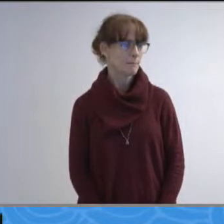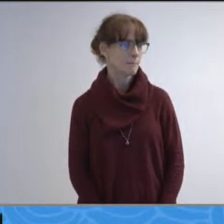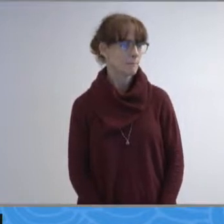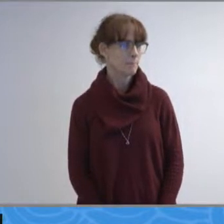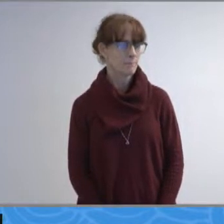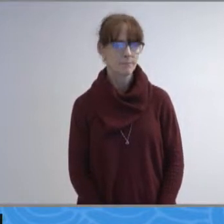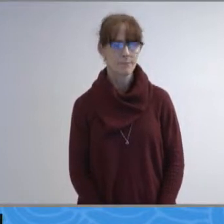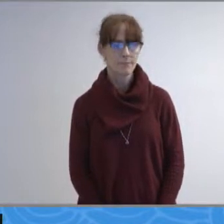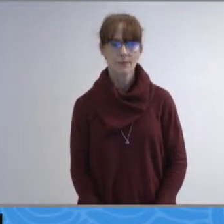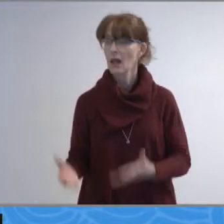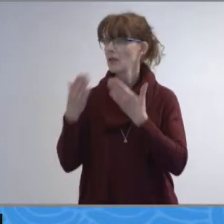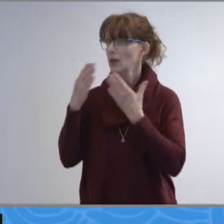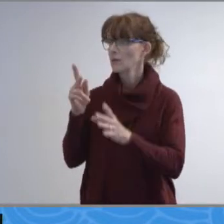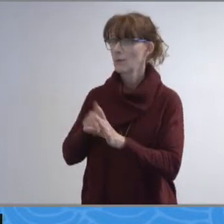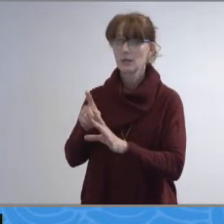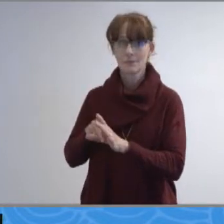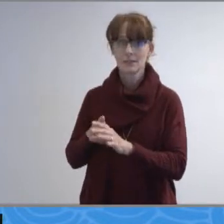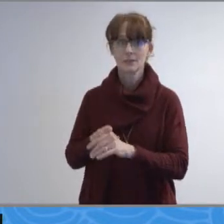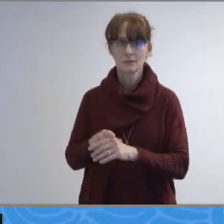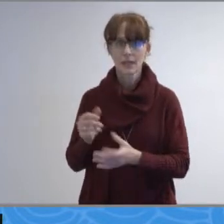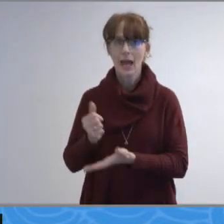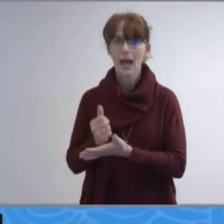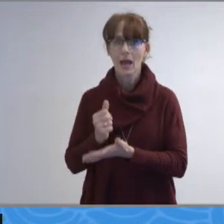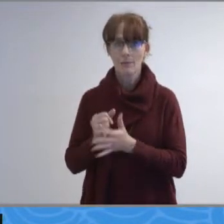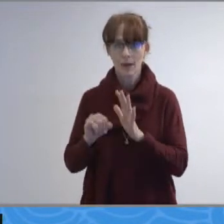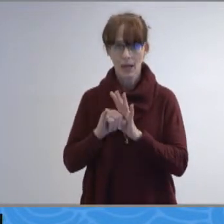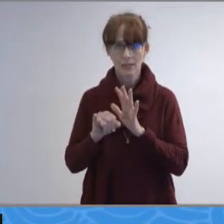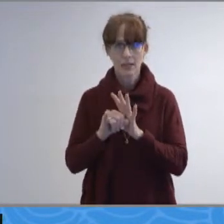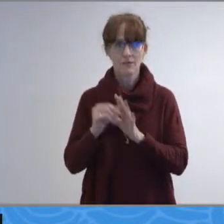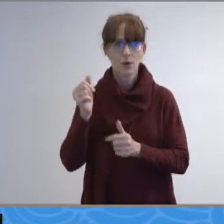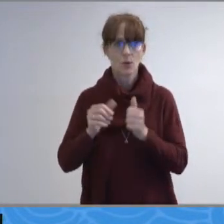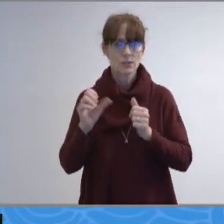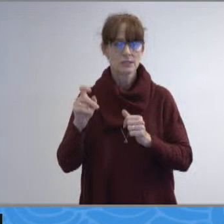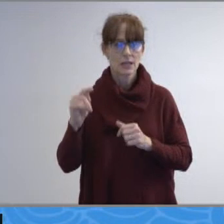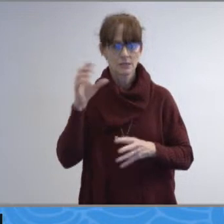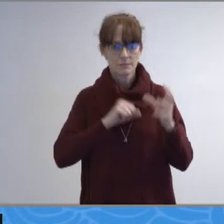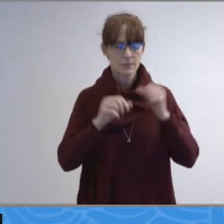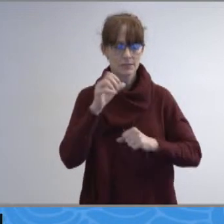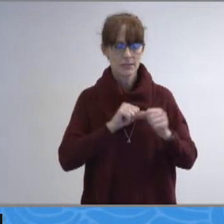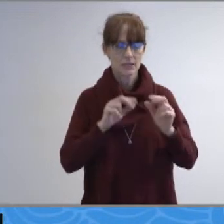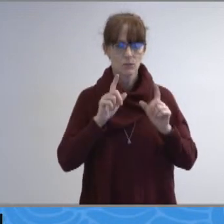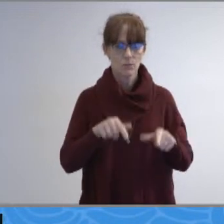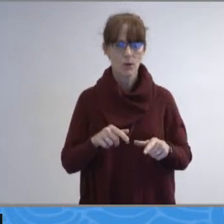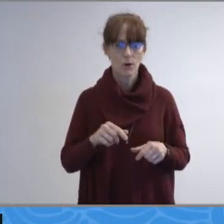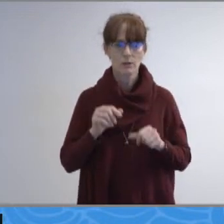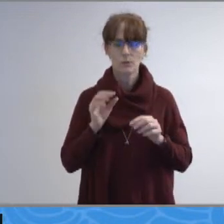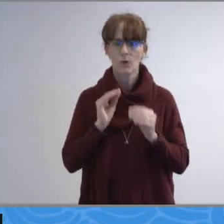Thank you to the participants, that helped to identify which site may be missing, some of the reports we will get that fixed.